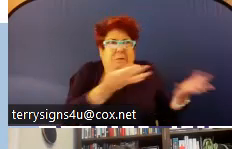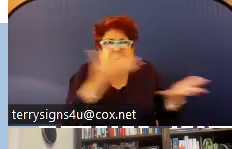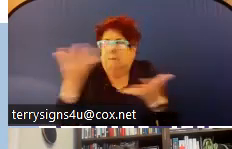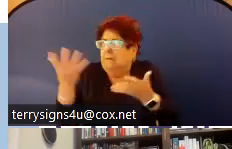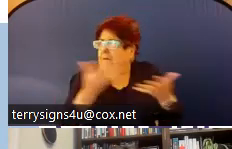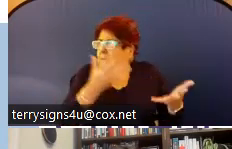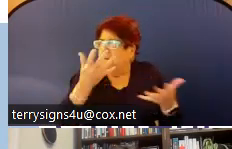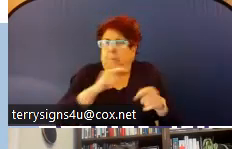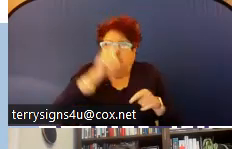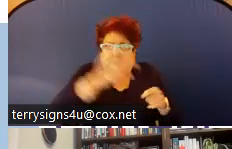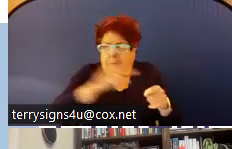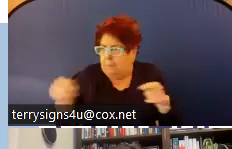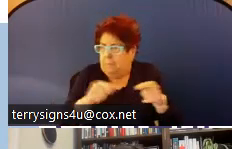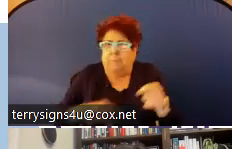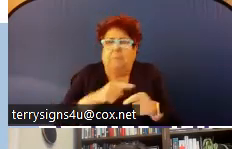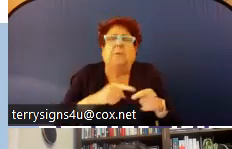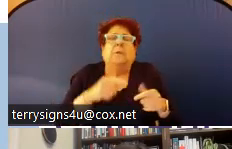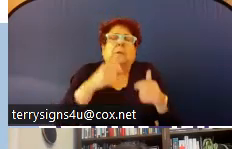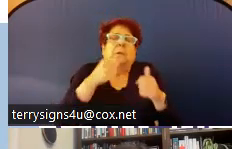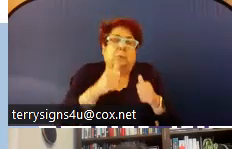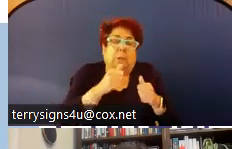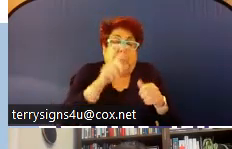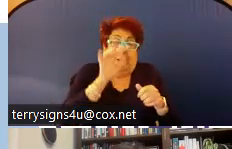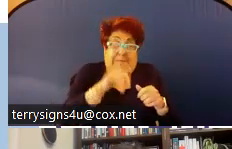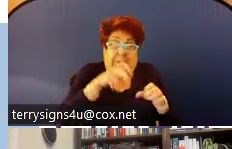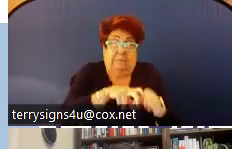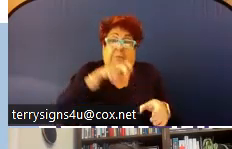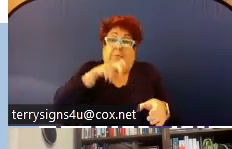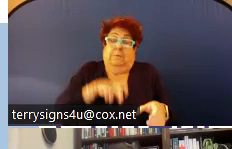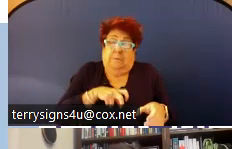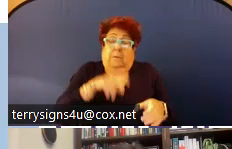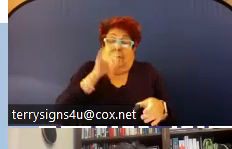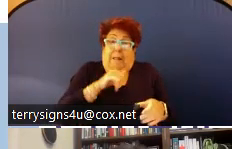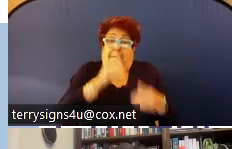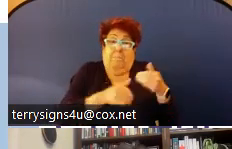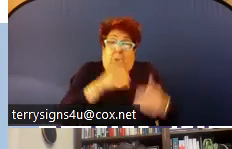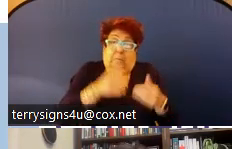What we have done is try to pull them out of that process and some of the burden of